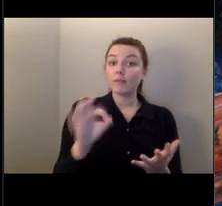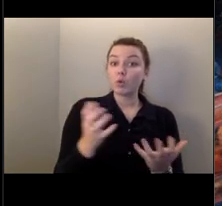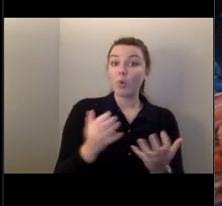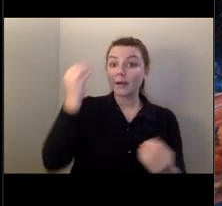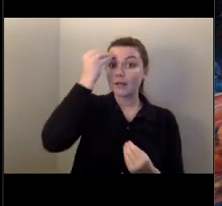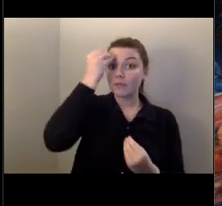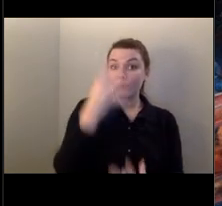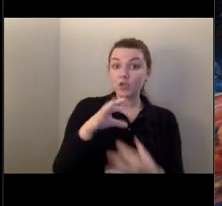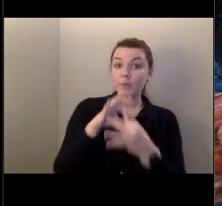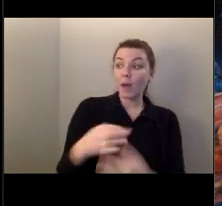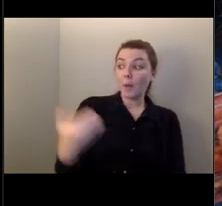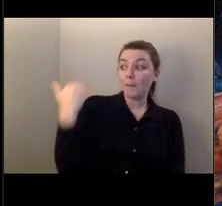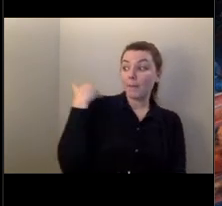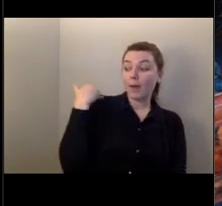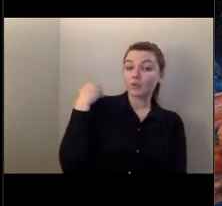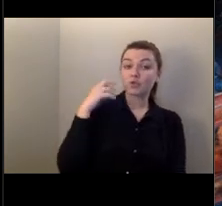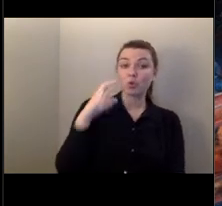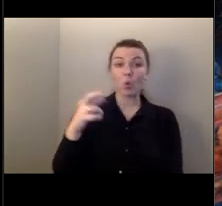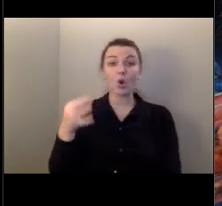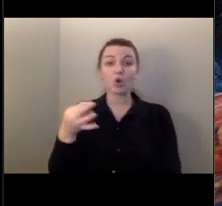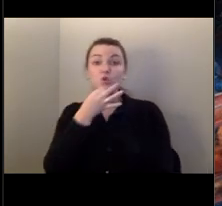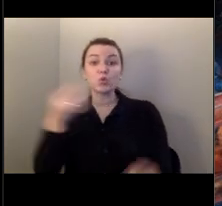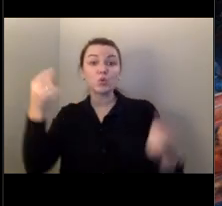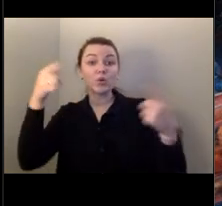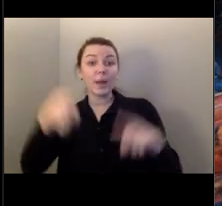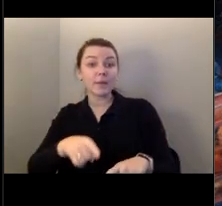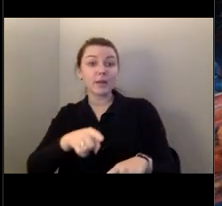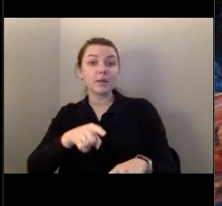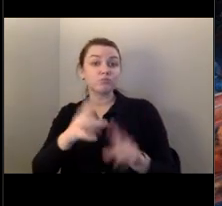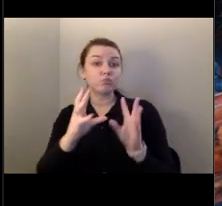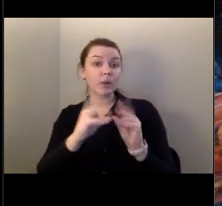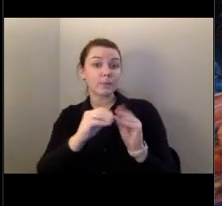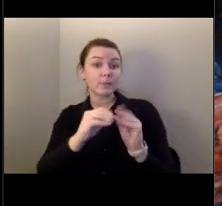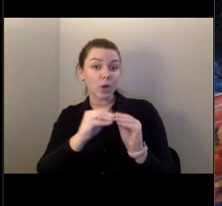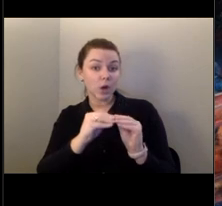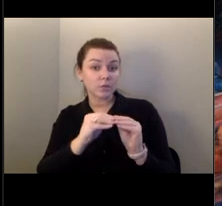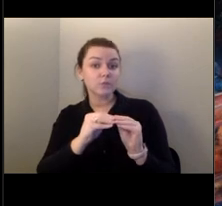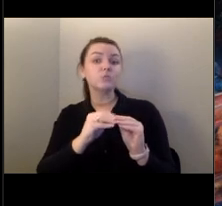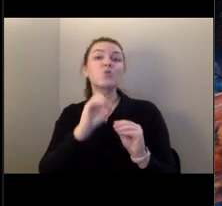or to receive a NOAA Live! iron-on patch, visit our website at Woods Hole Sea Grant.